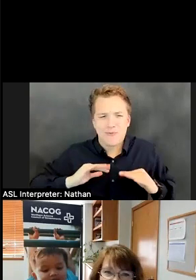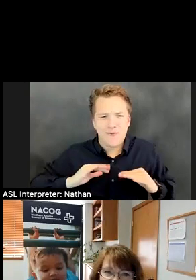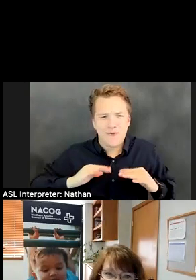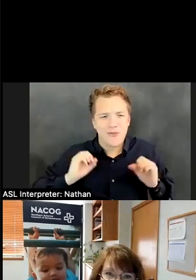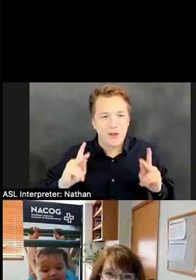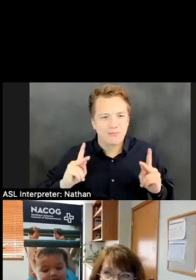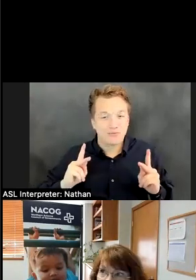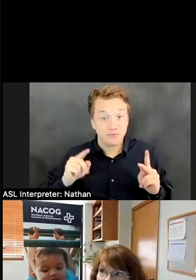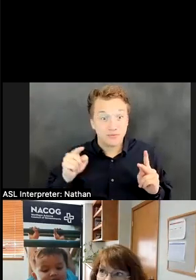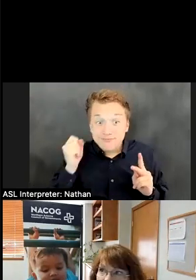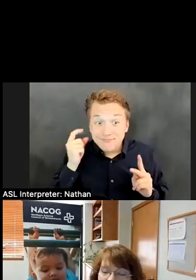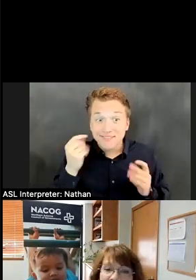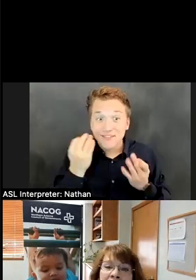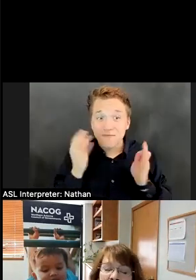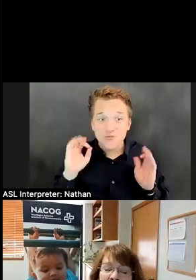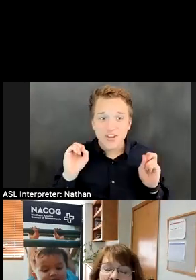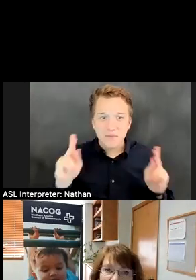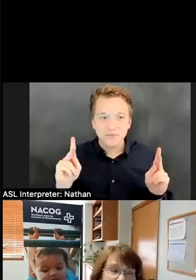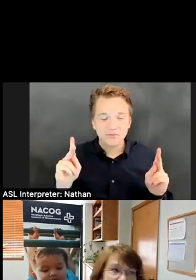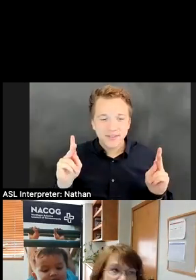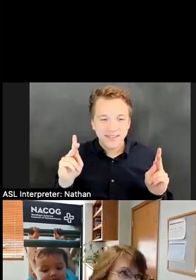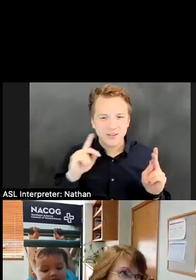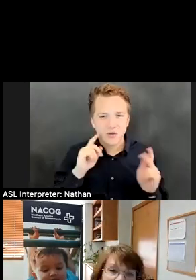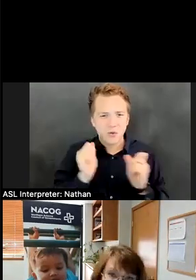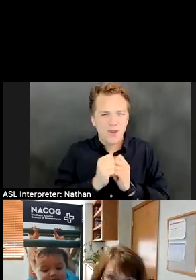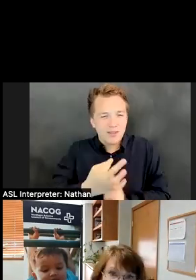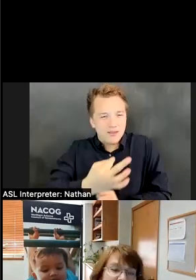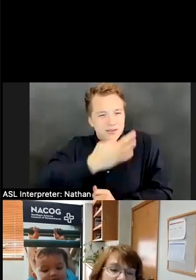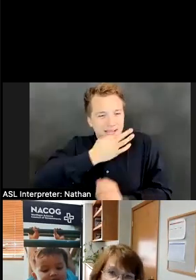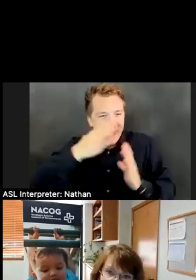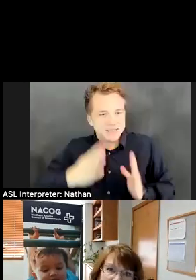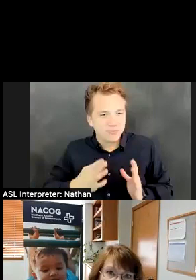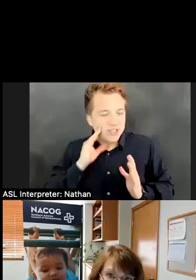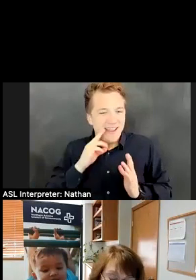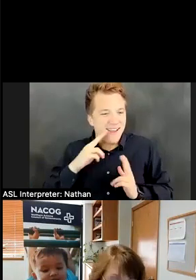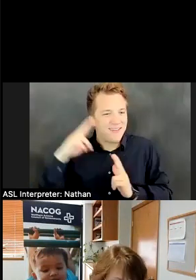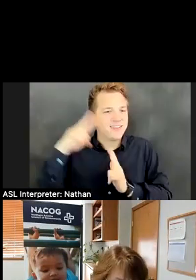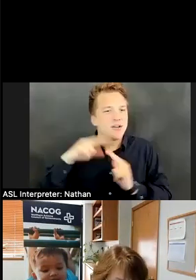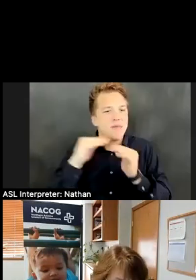It's a free opportunity with such expertise and high-level information.